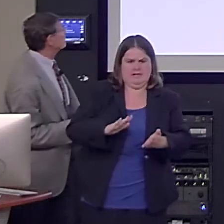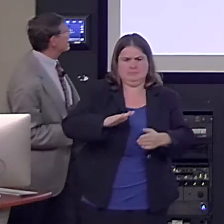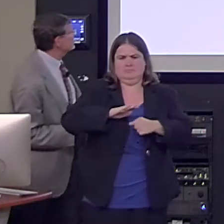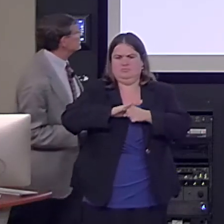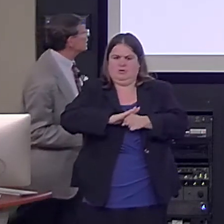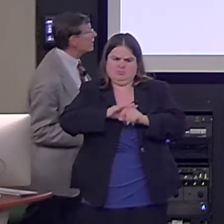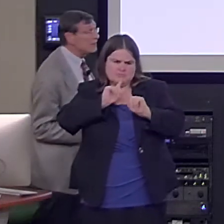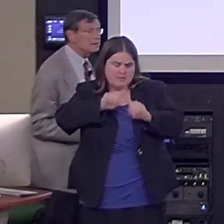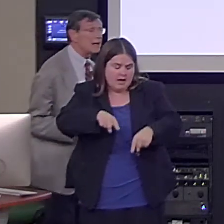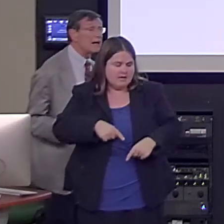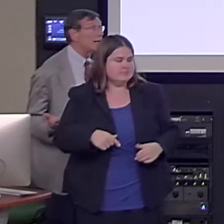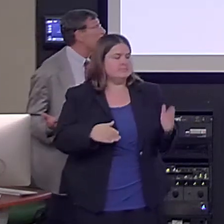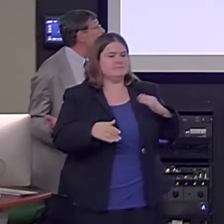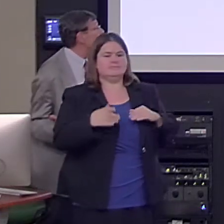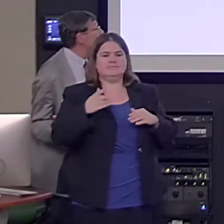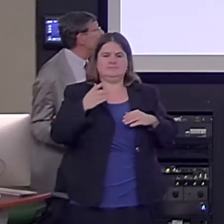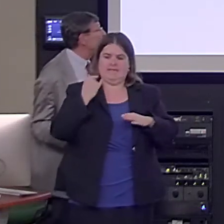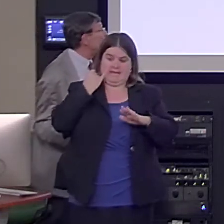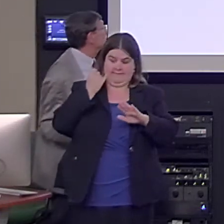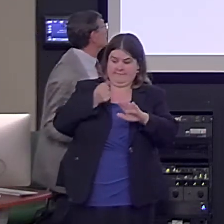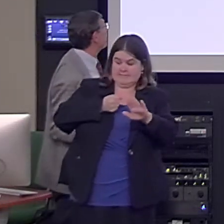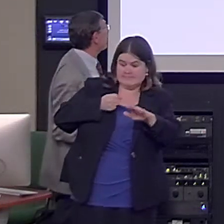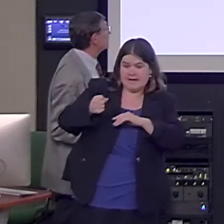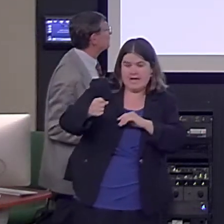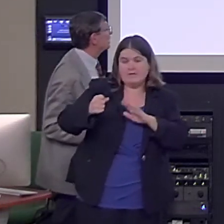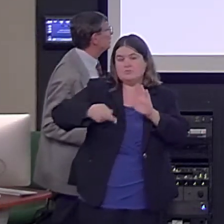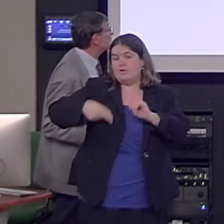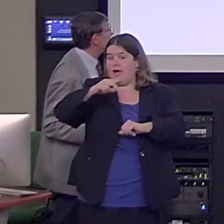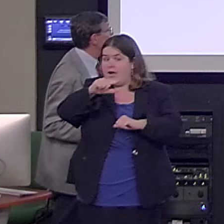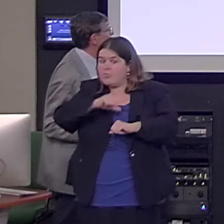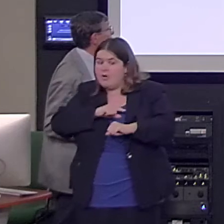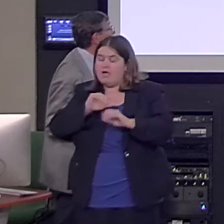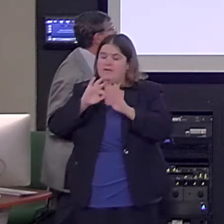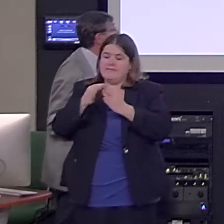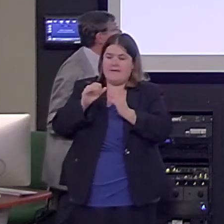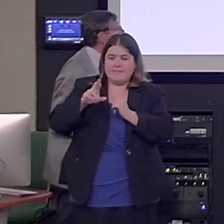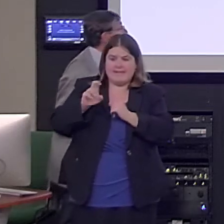random assignment, high quality family care following institutionalization.